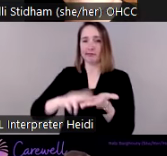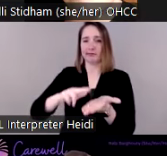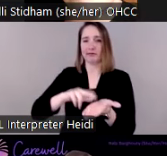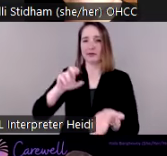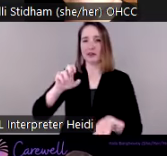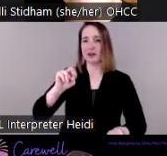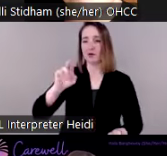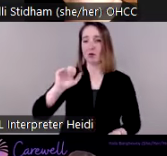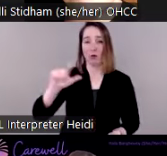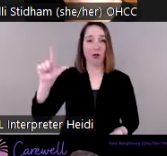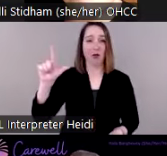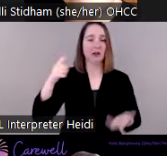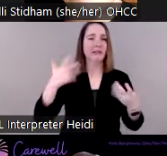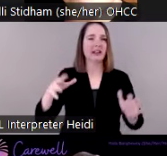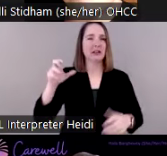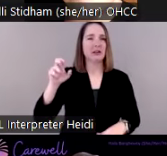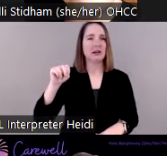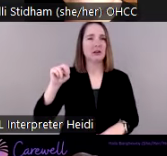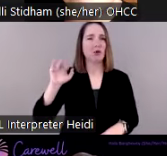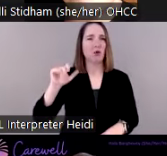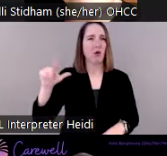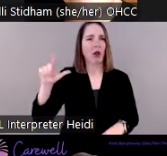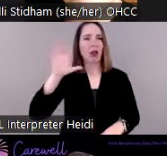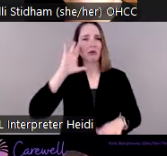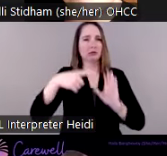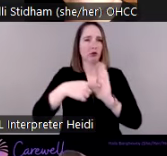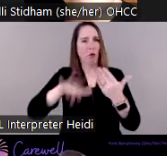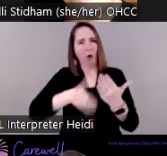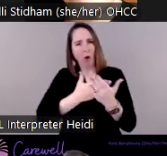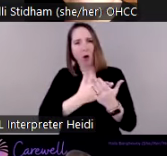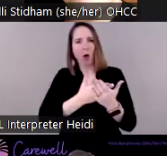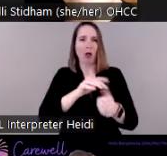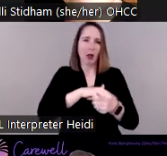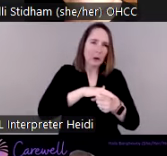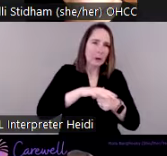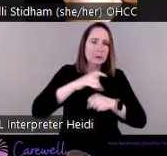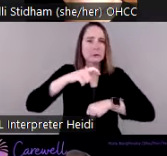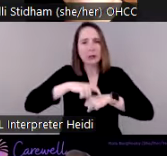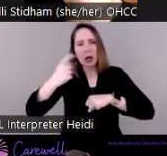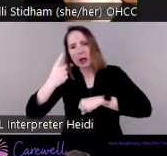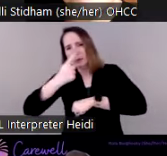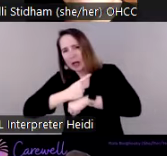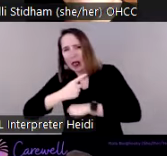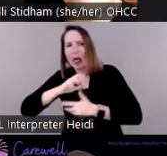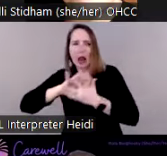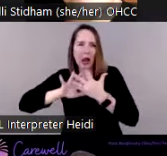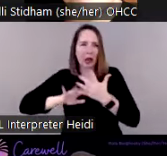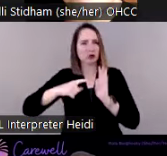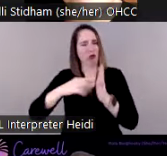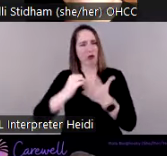And then once you enroll, it will show you all the location, the time and date